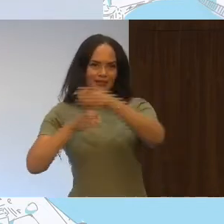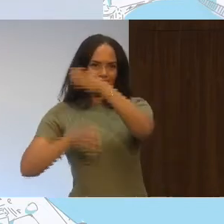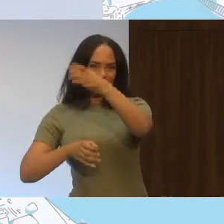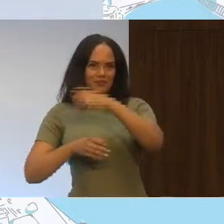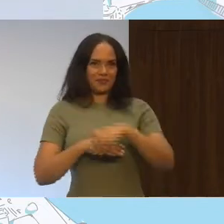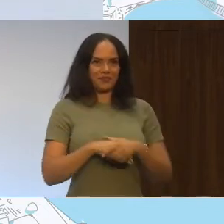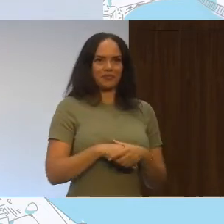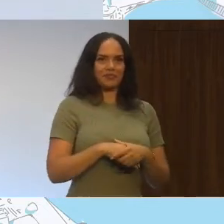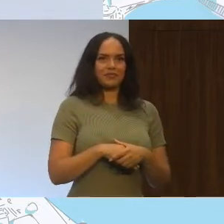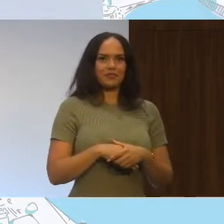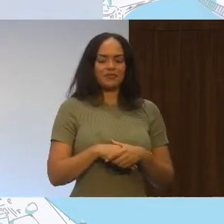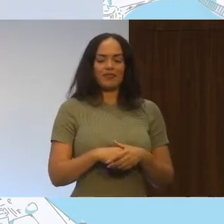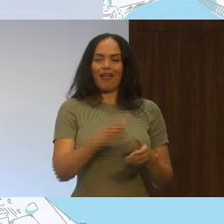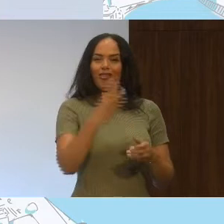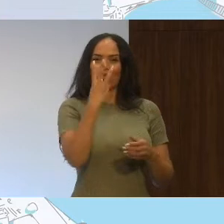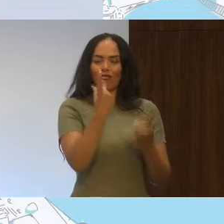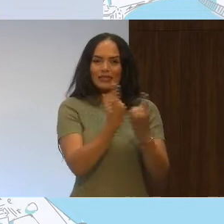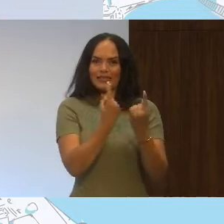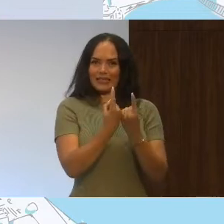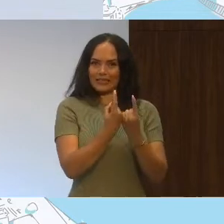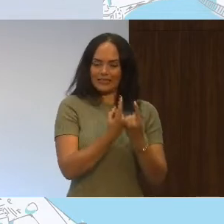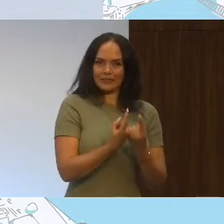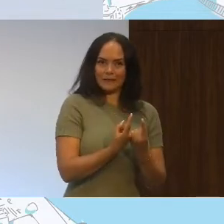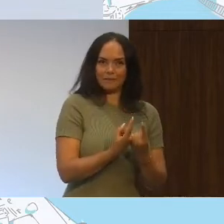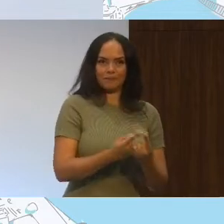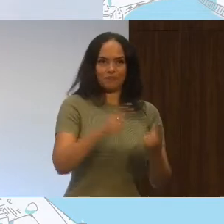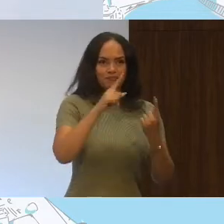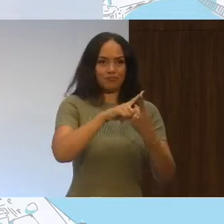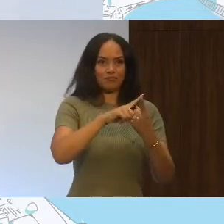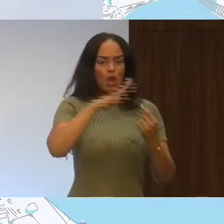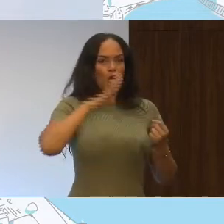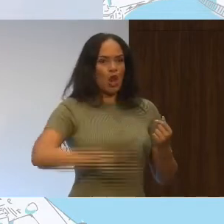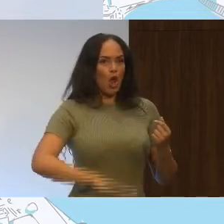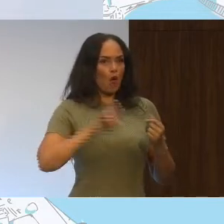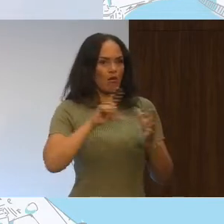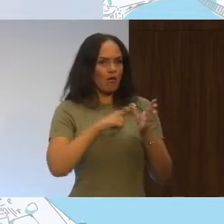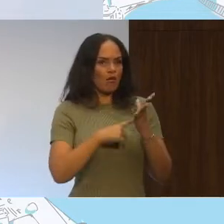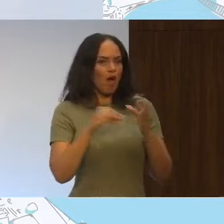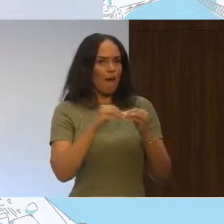I embarked upon three things low carb, no sugar, way of eating, cold water,